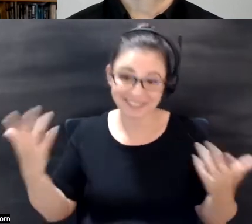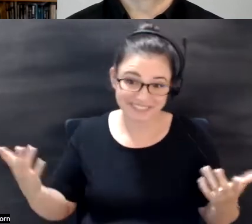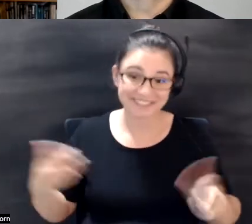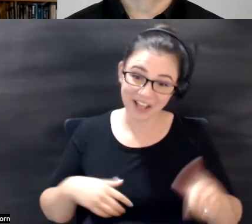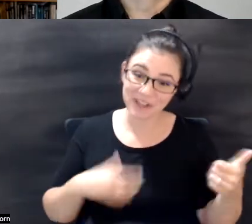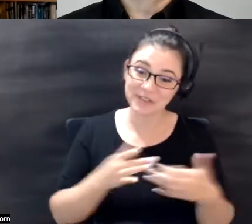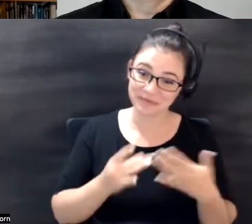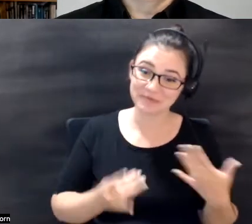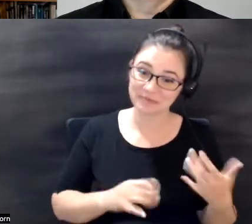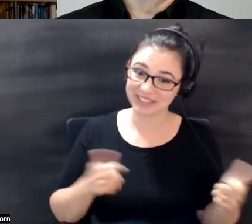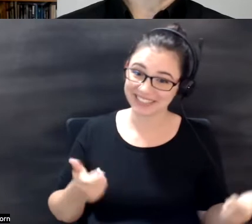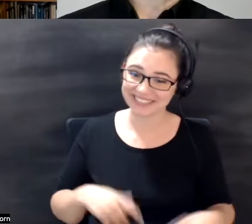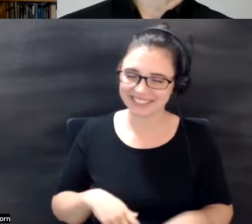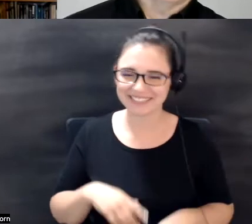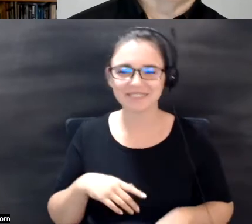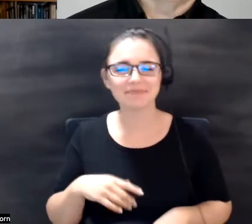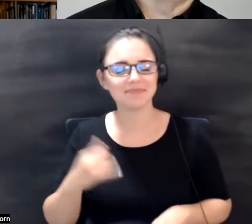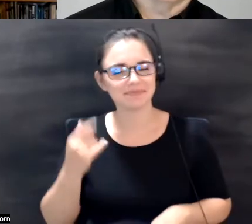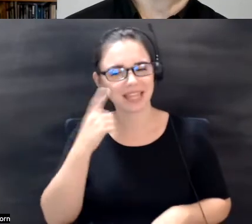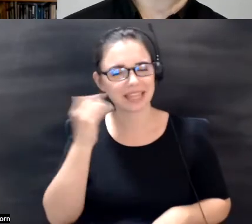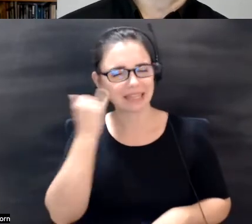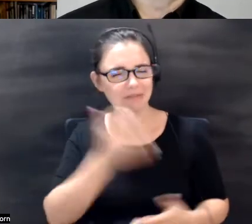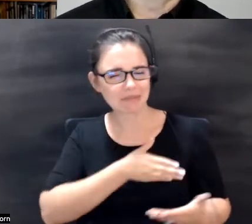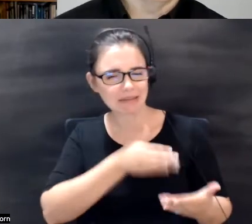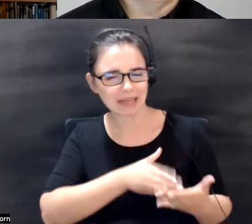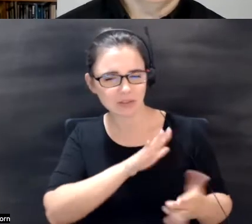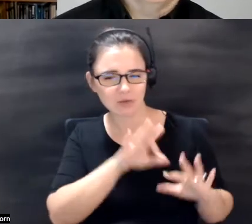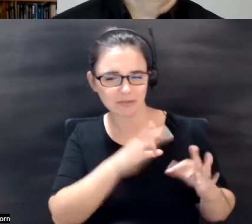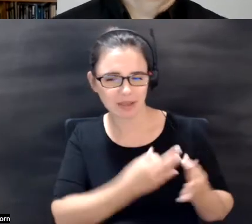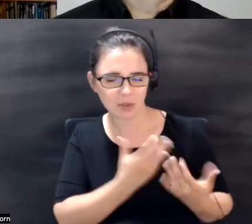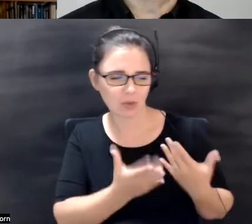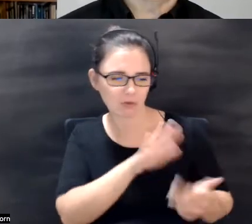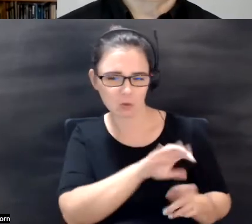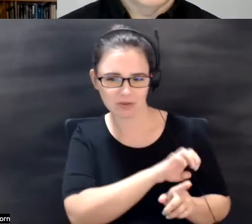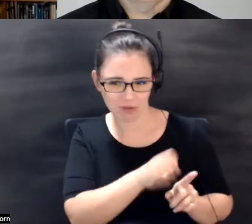I think if you go against your family or whatever your environment might be, takes a lot